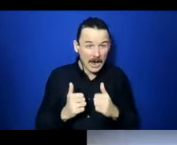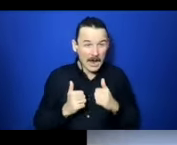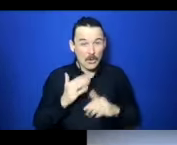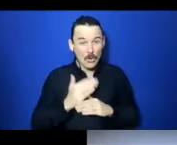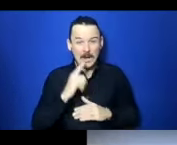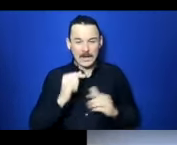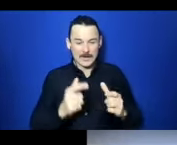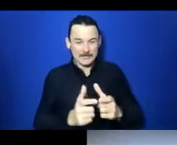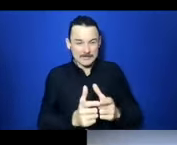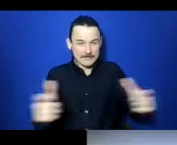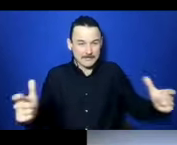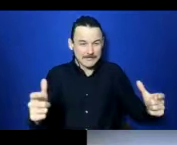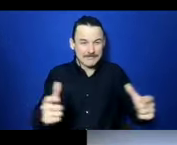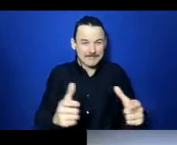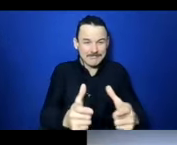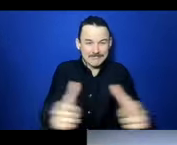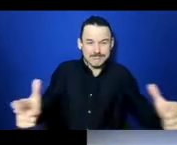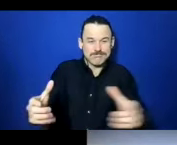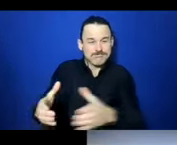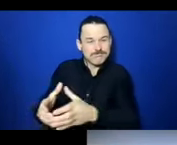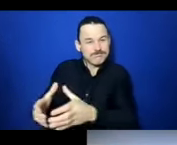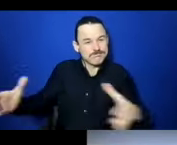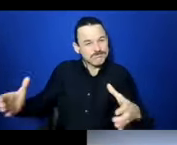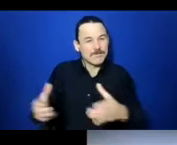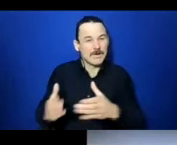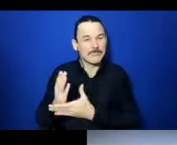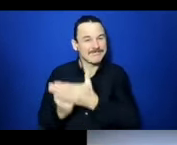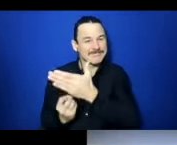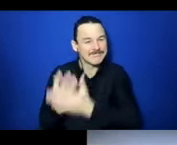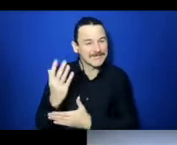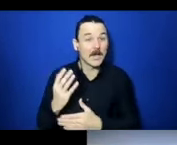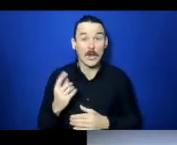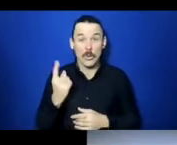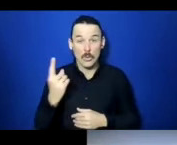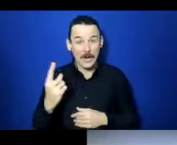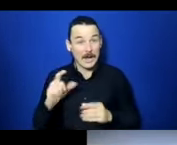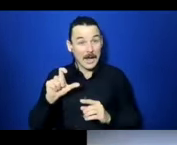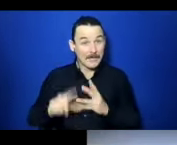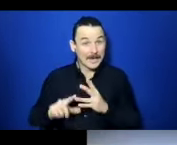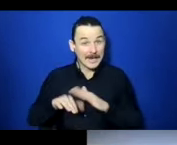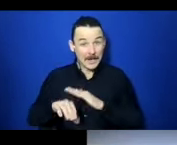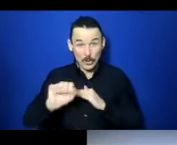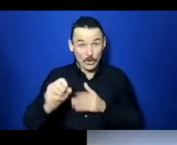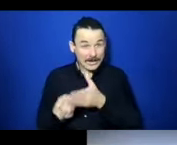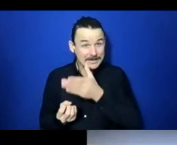companies and your accelerator program is doing that, Microsoft is doing that. Like